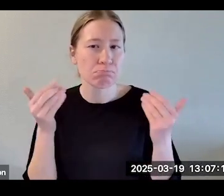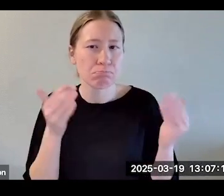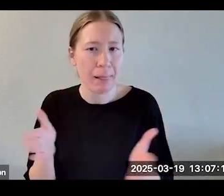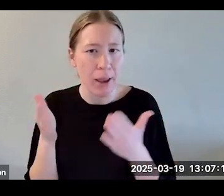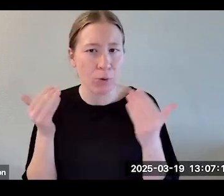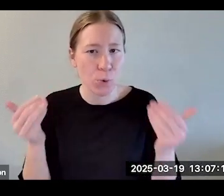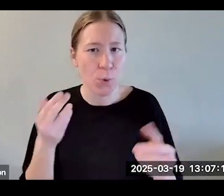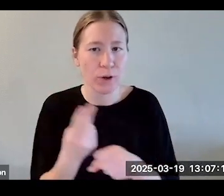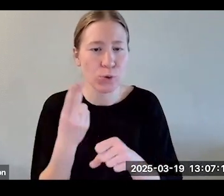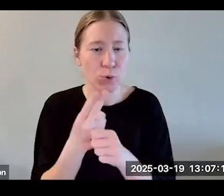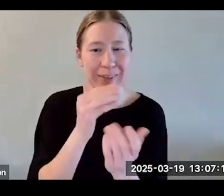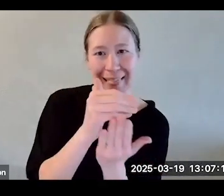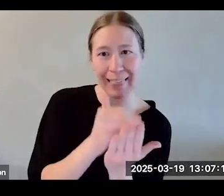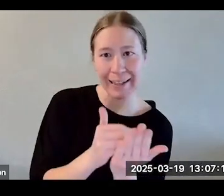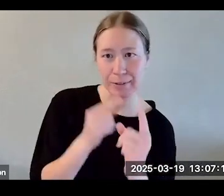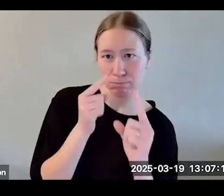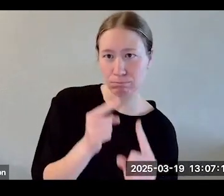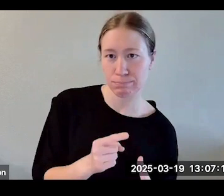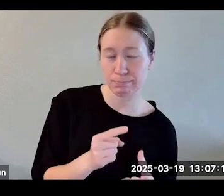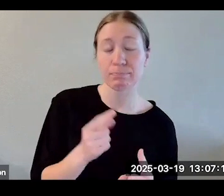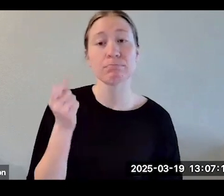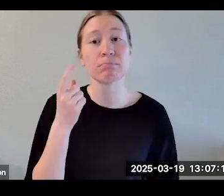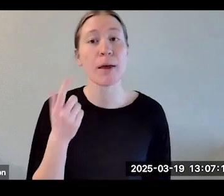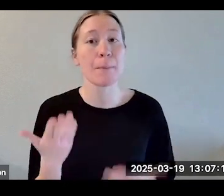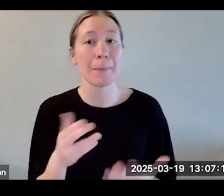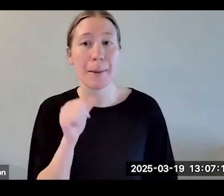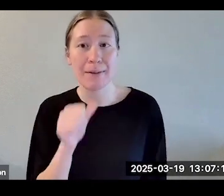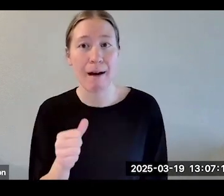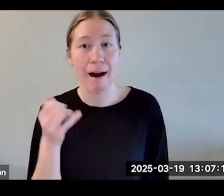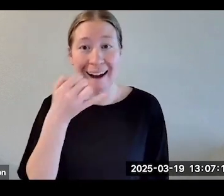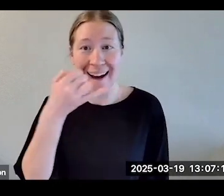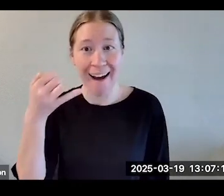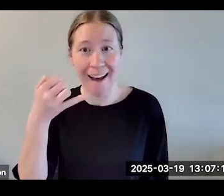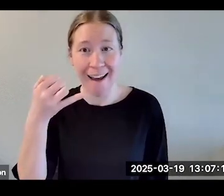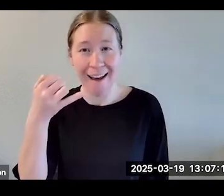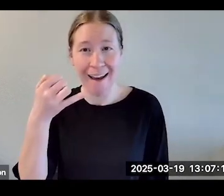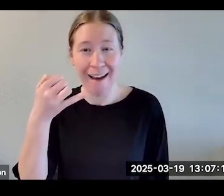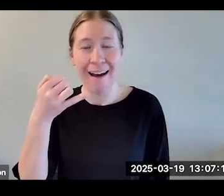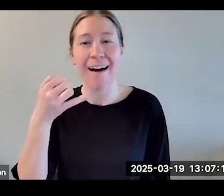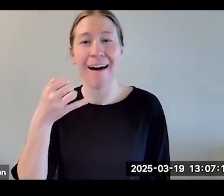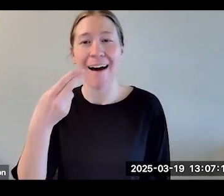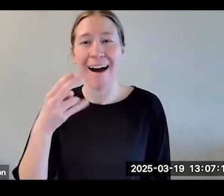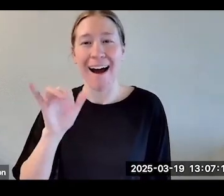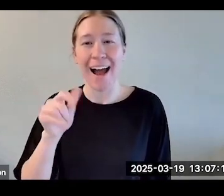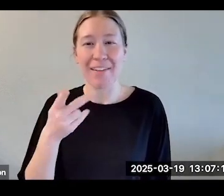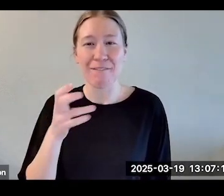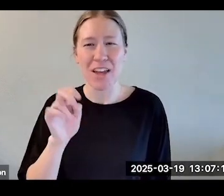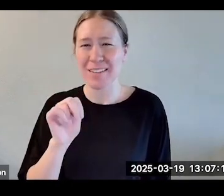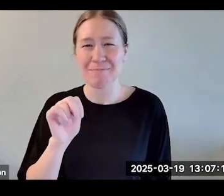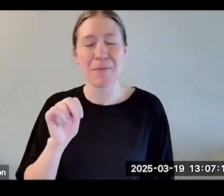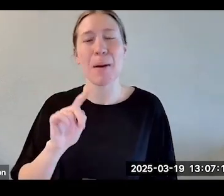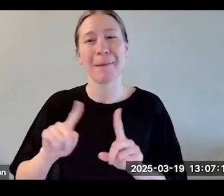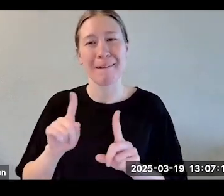make sure that instead of just using a hyphen, for example, that you're actually using the lists and numbered list features that may exist.